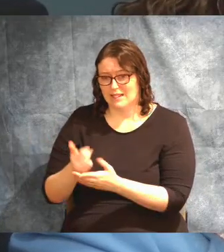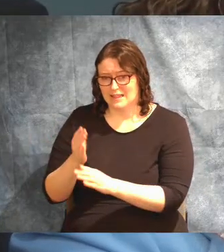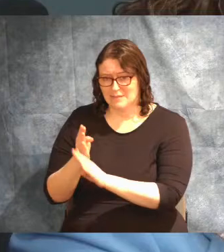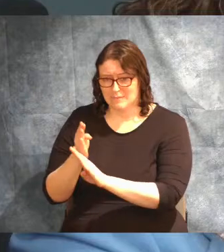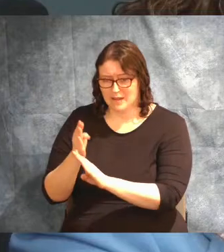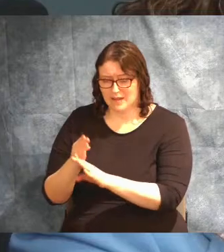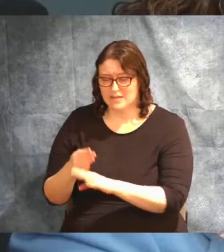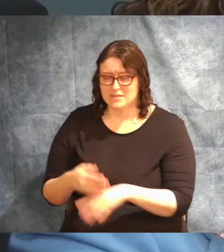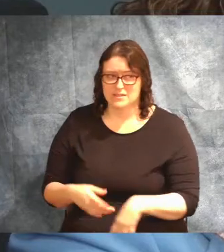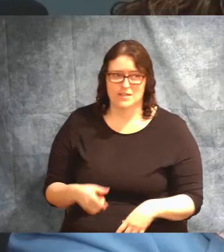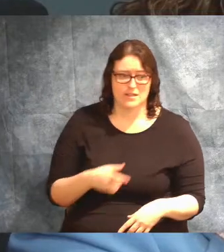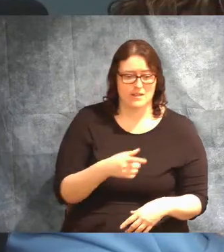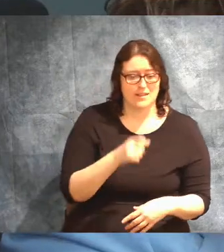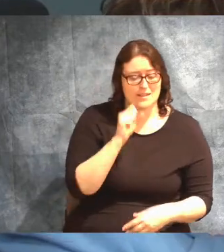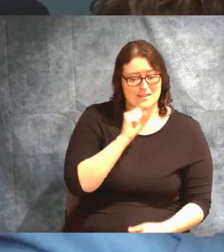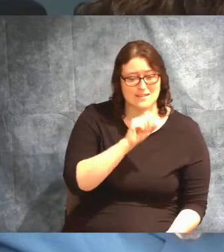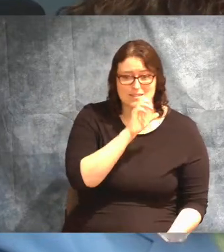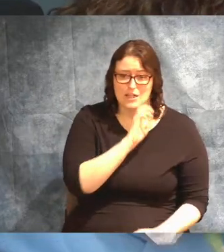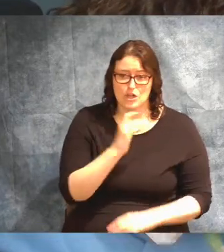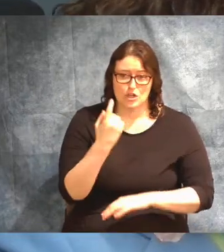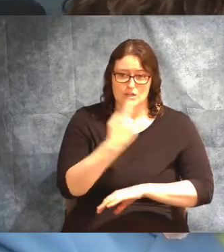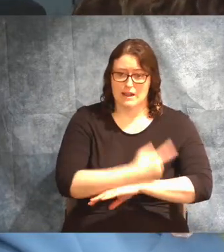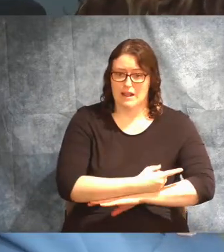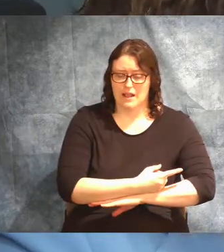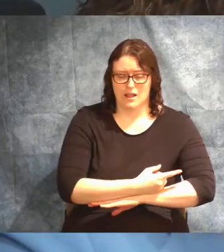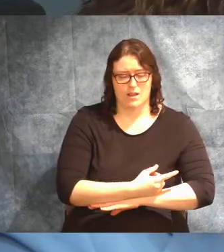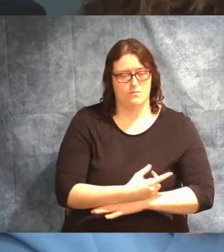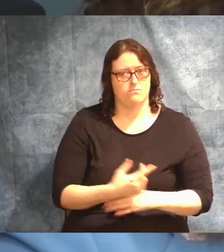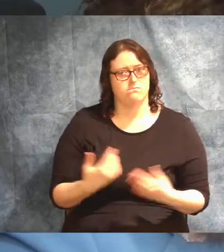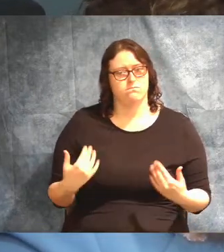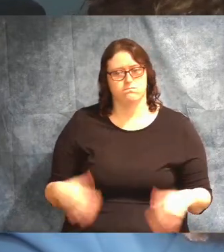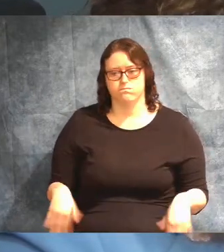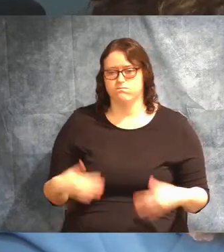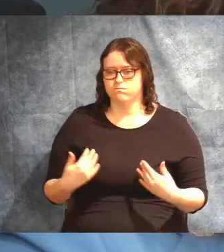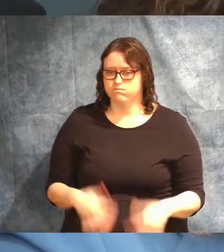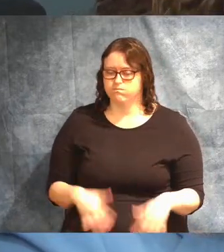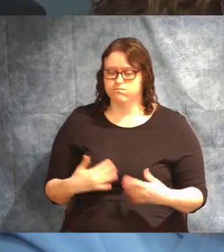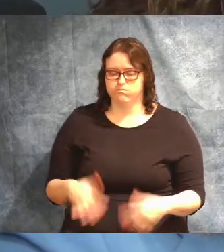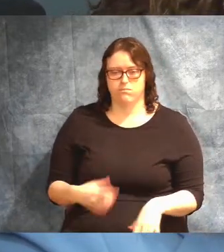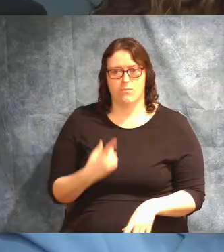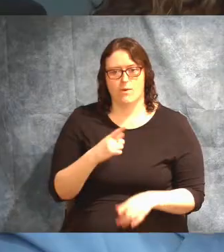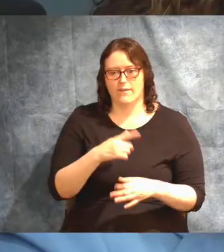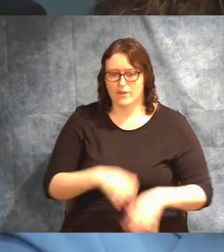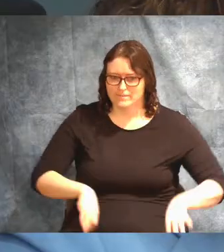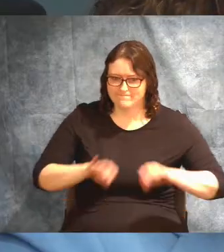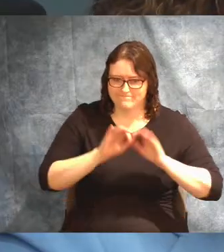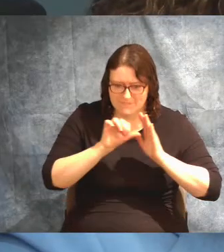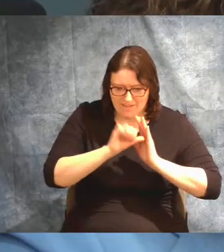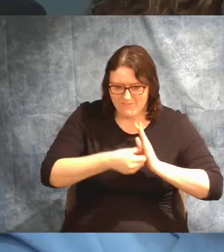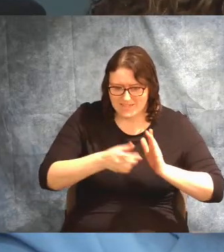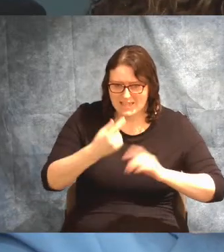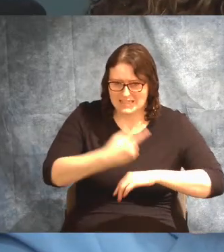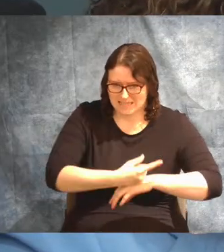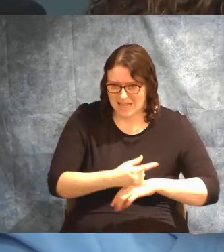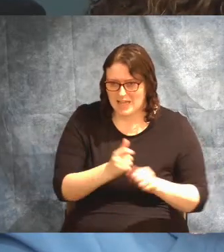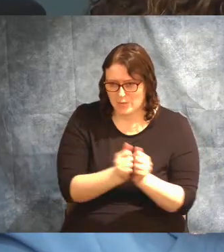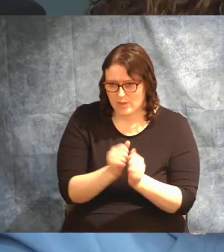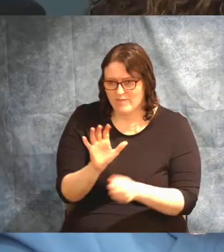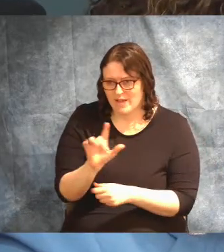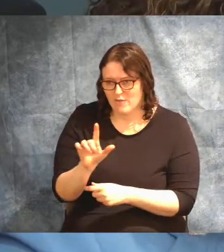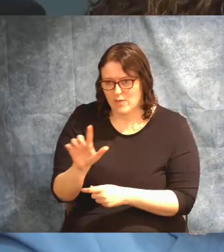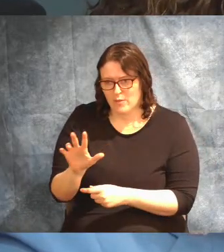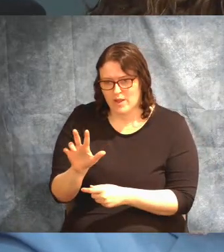and senior day which is one of our targeted days with the bus. We changed this year. I said let's